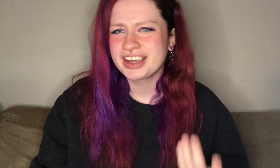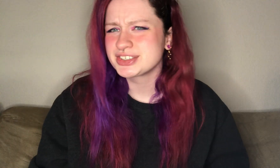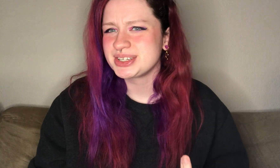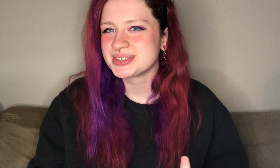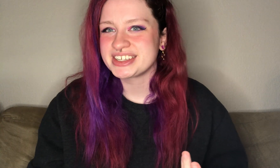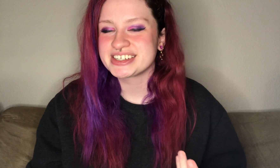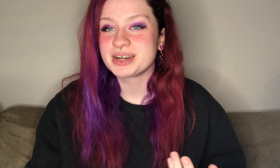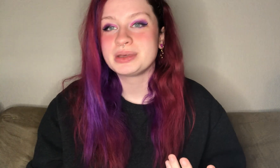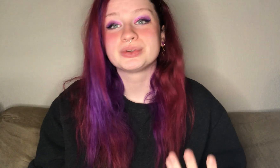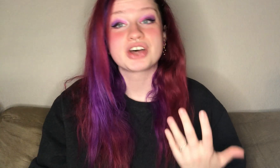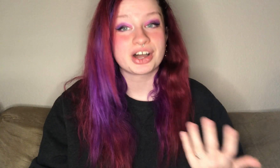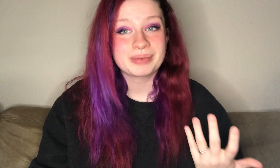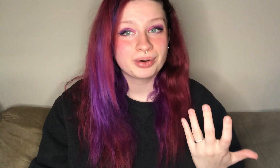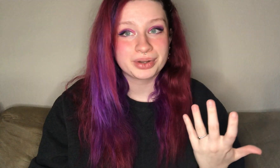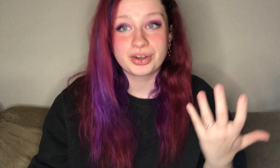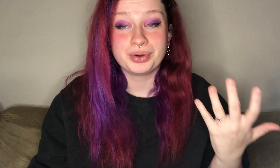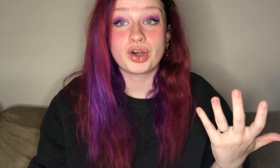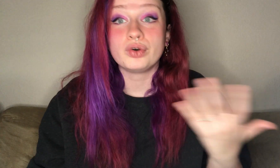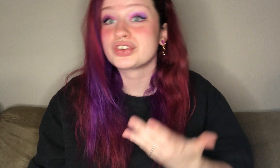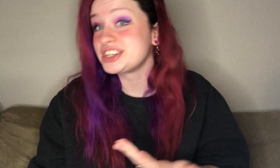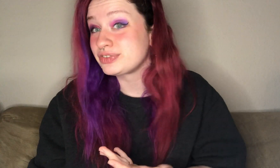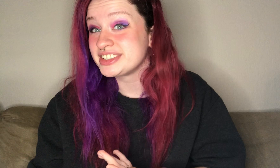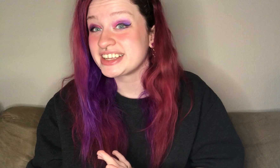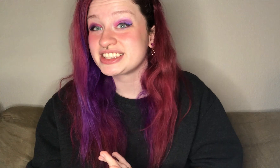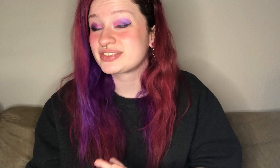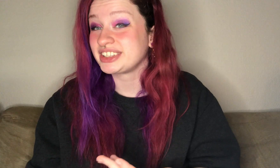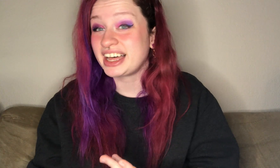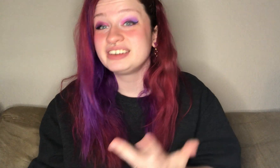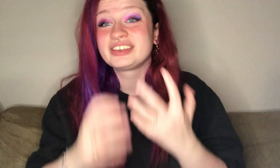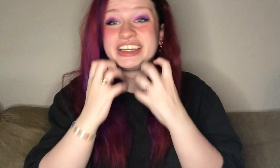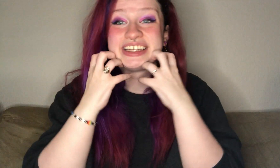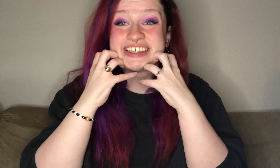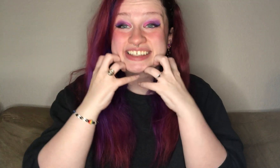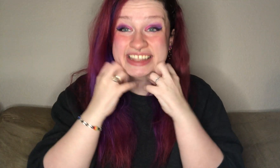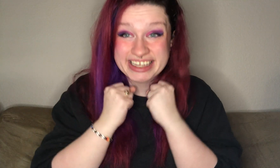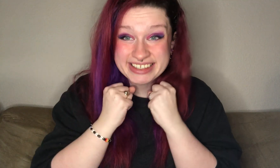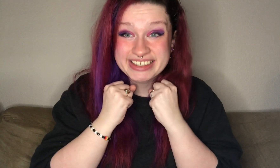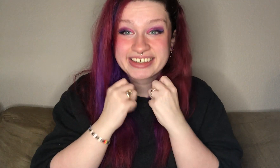actually don't see a ton of people talk about when going over the different signs for love is this